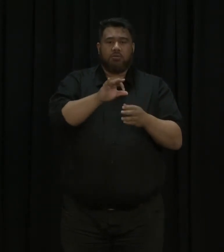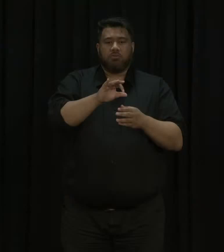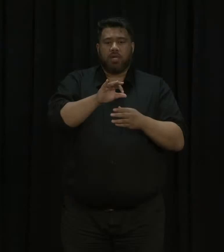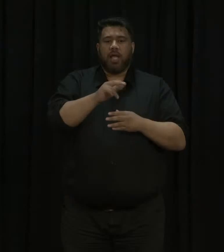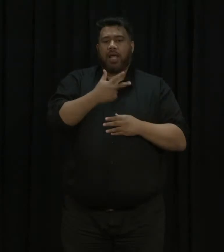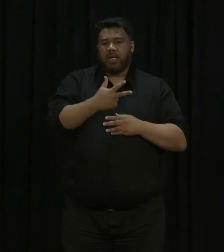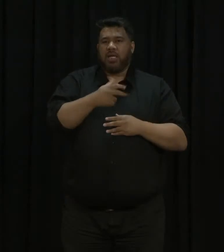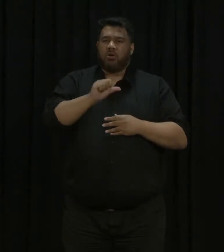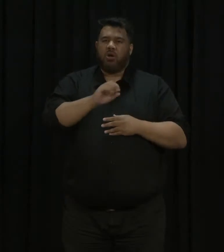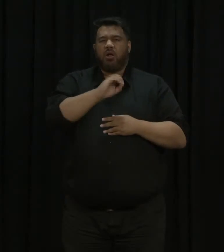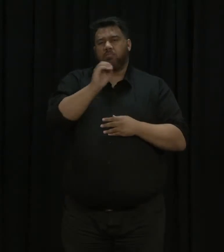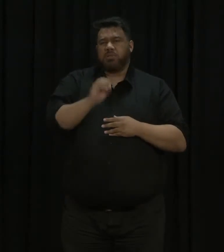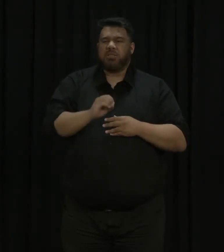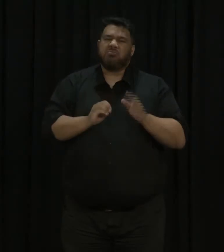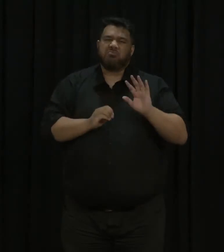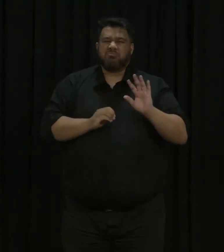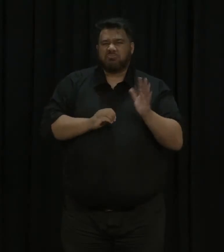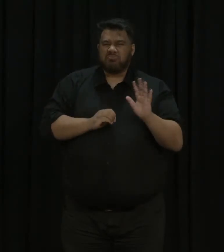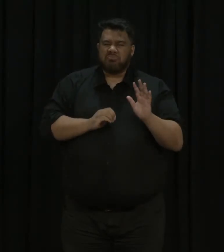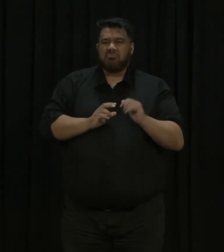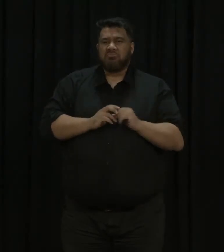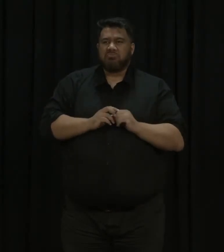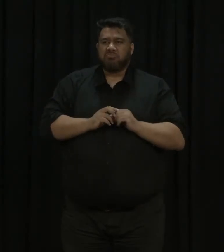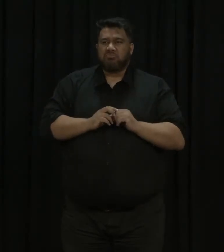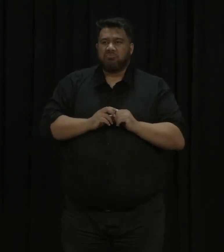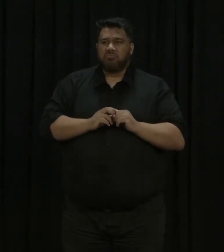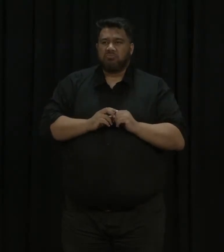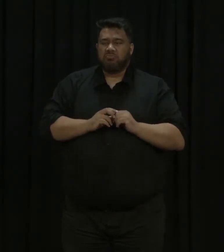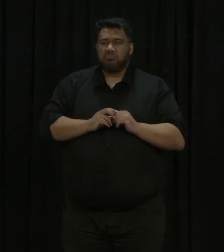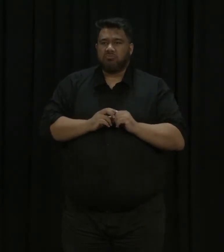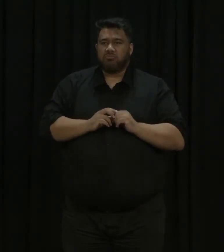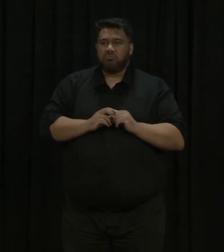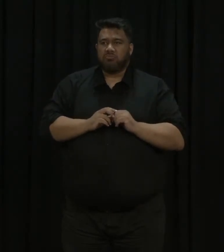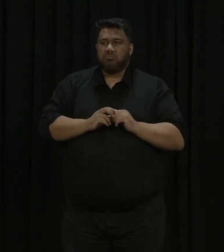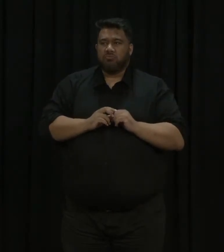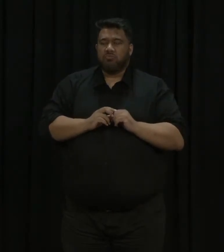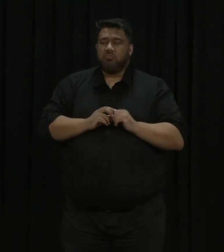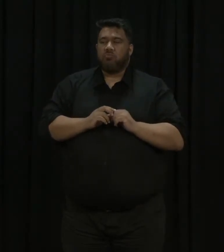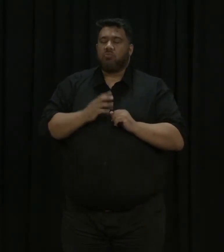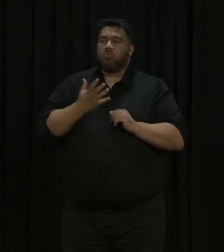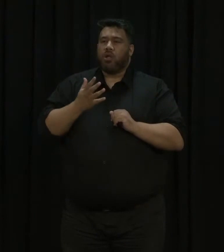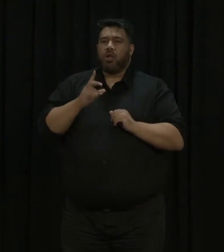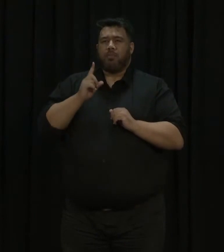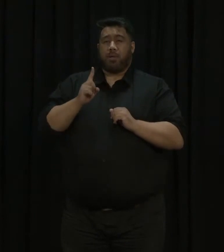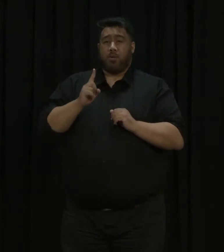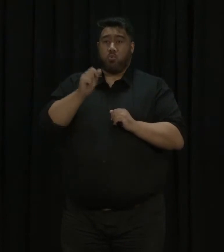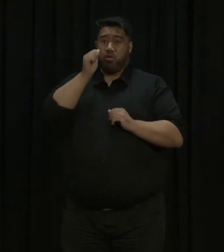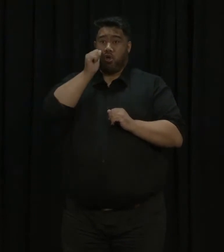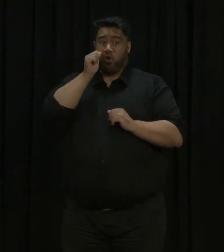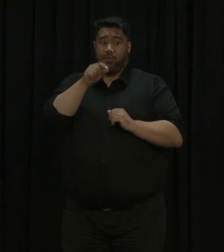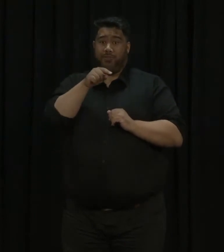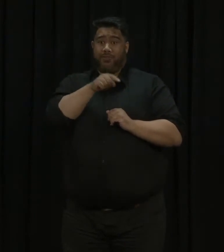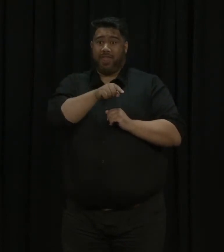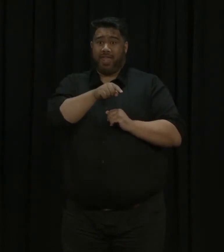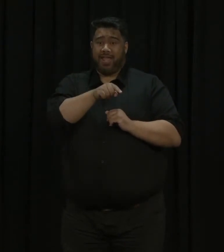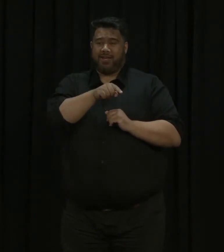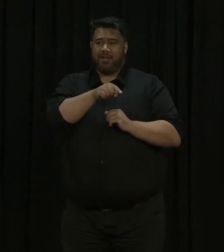we are sitting at around 89% across the country if we include about the 88% of people